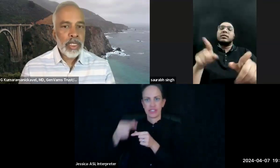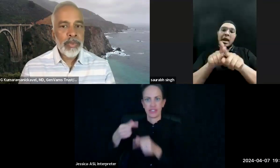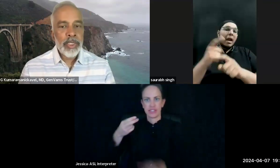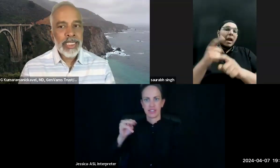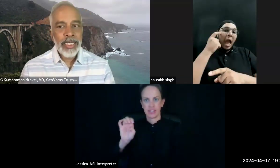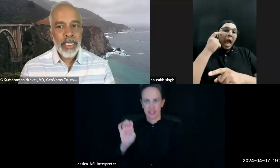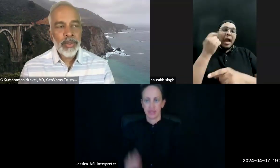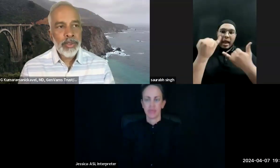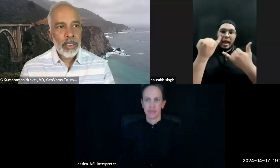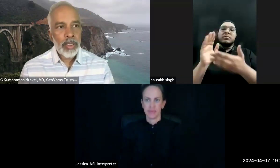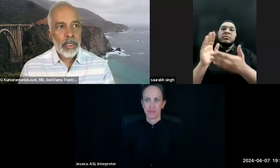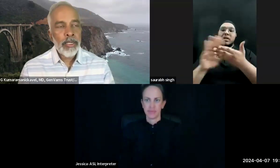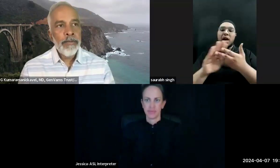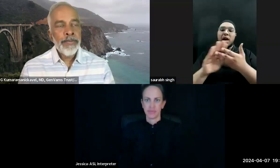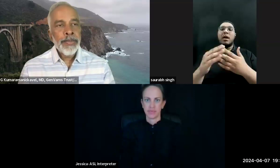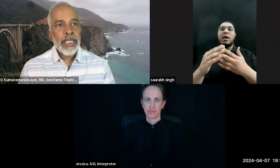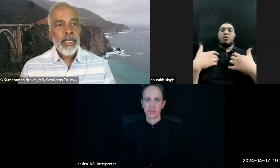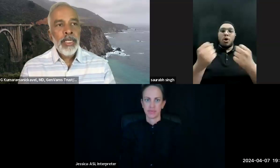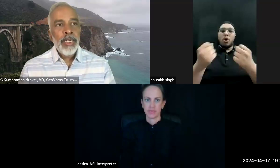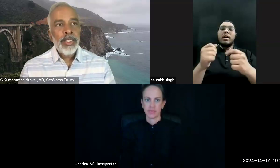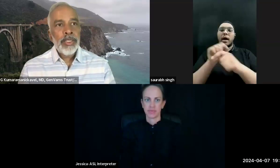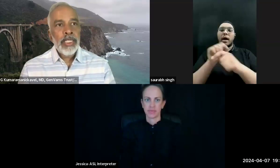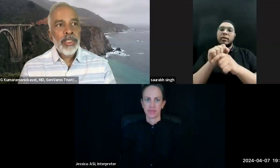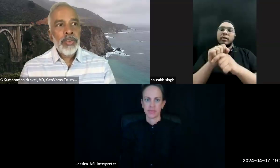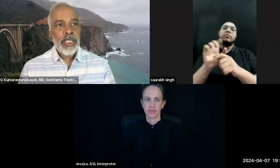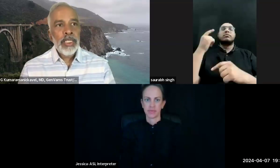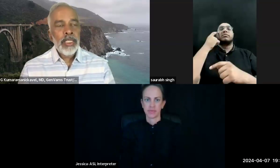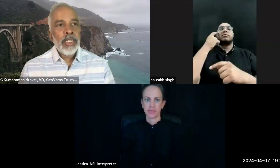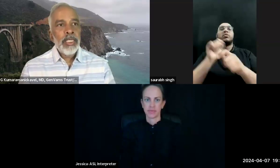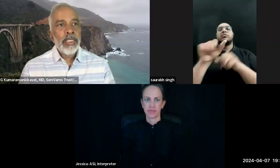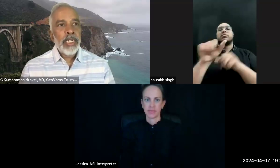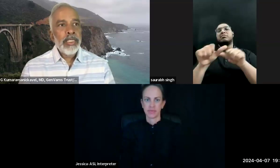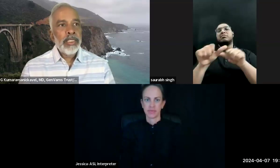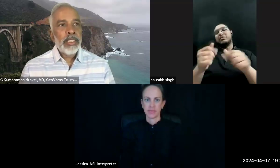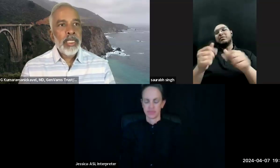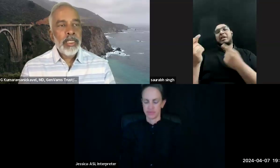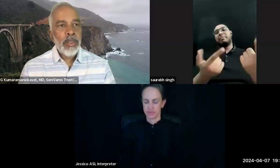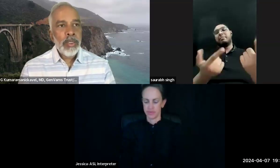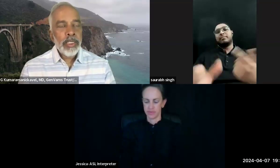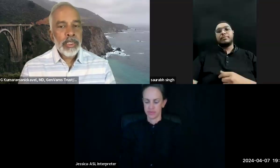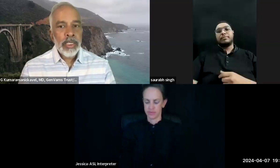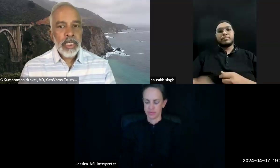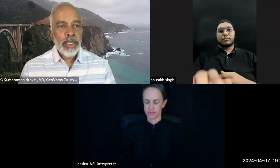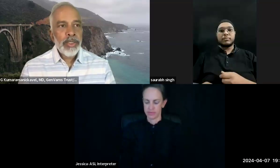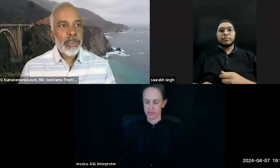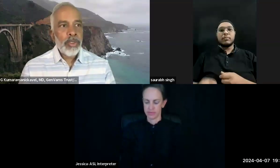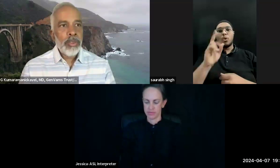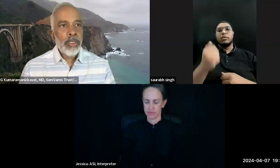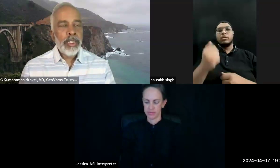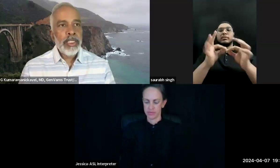come to this at the end of the talk. So that is how the the scientist and doctors are trying to solve